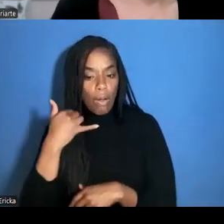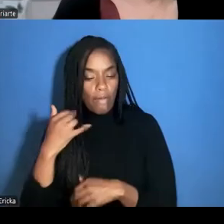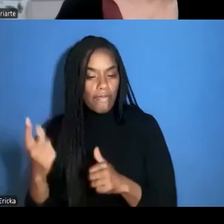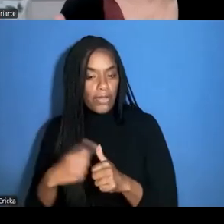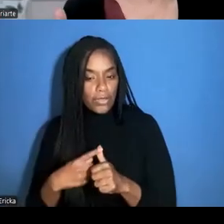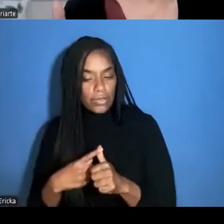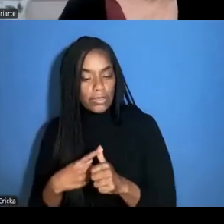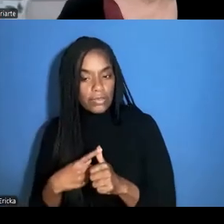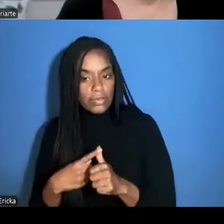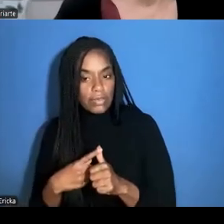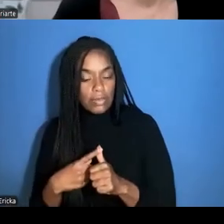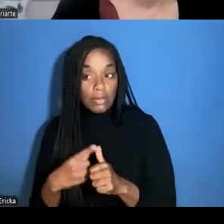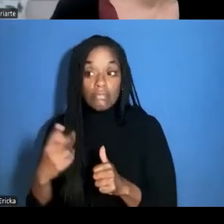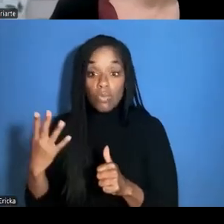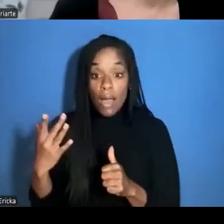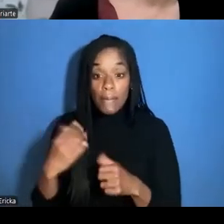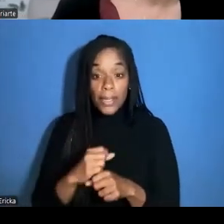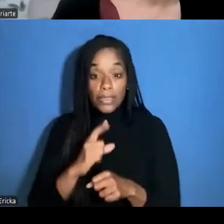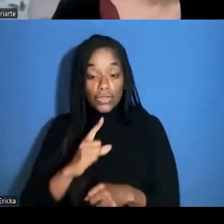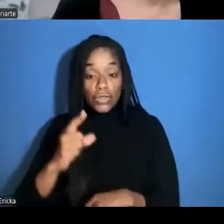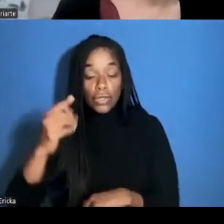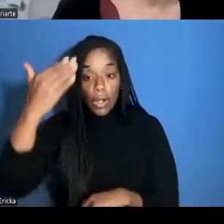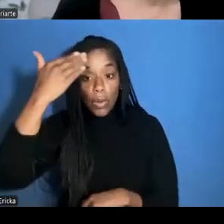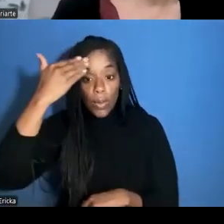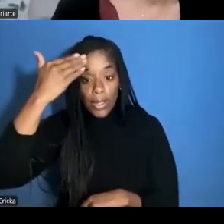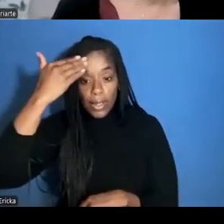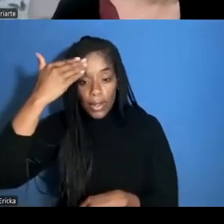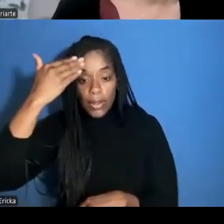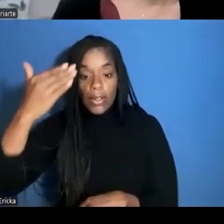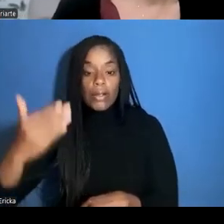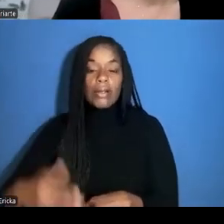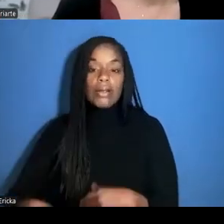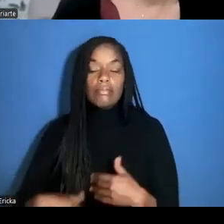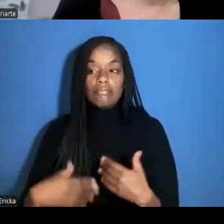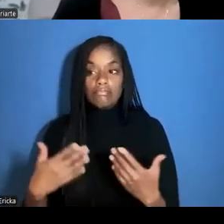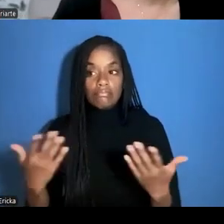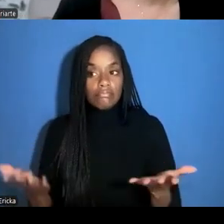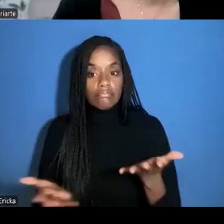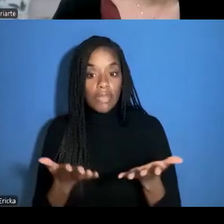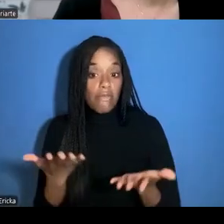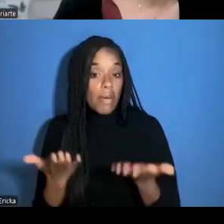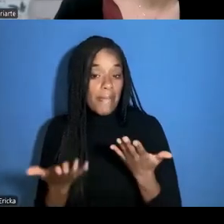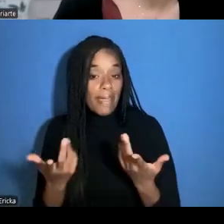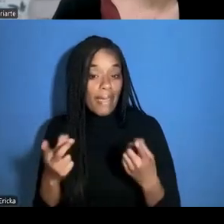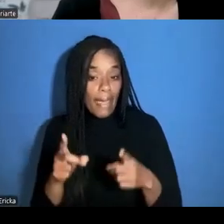so that you're well aware of what you know, what could happen when you close the account,